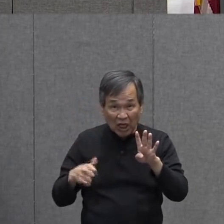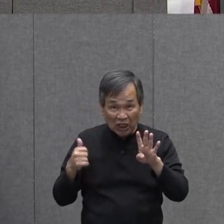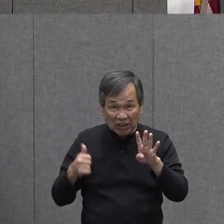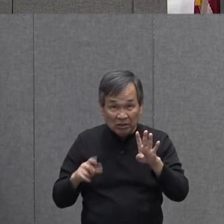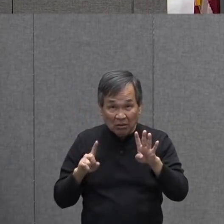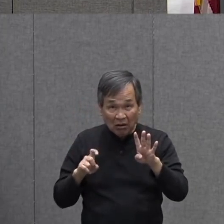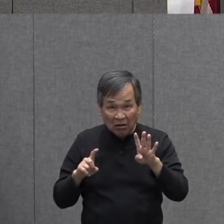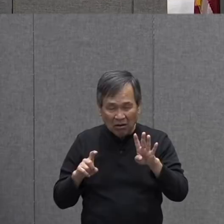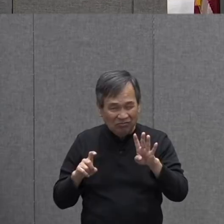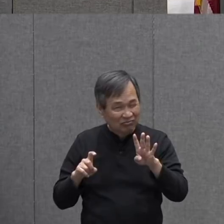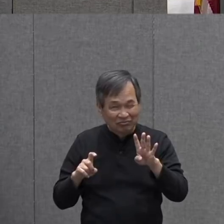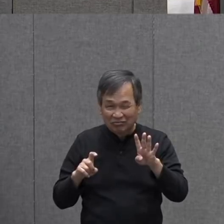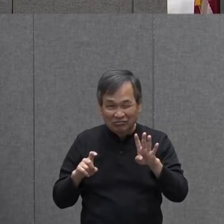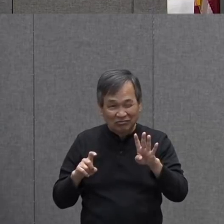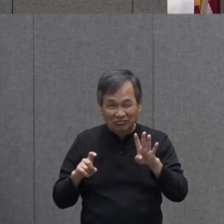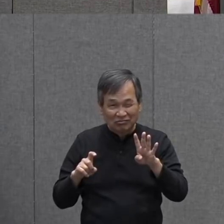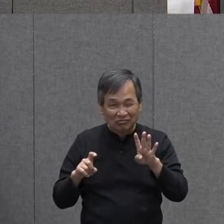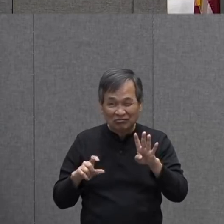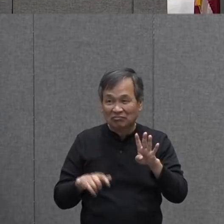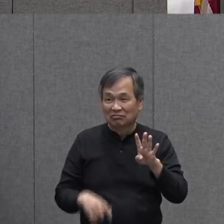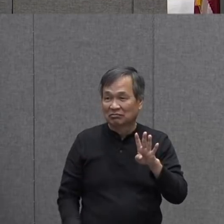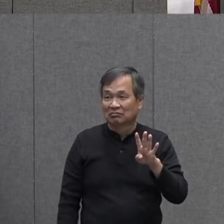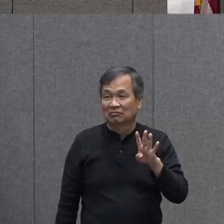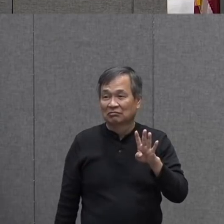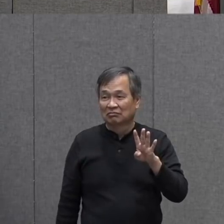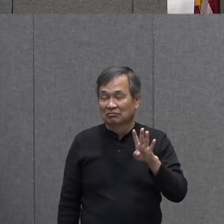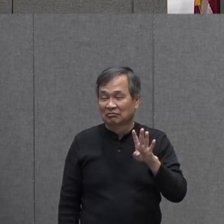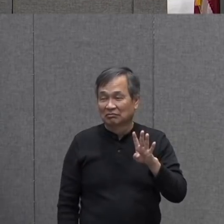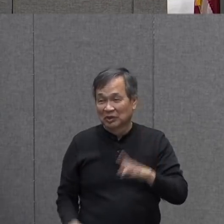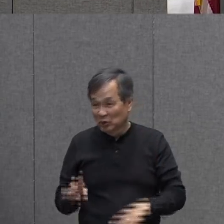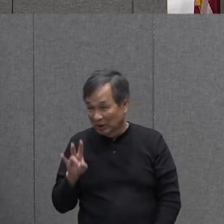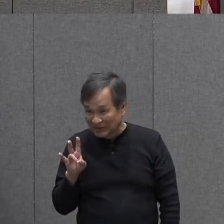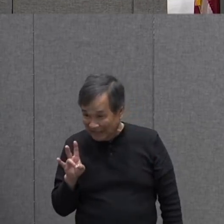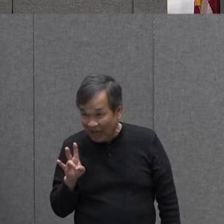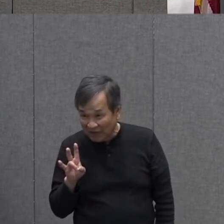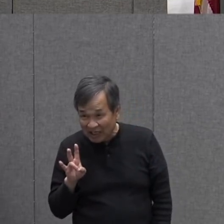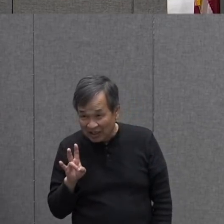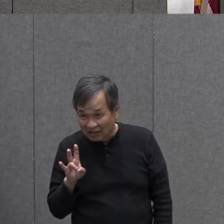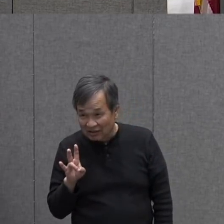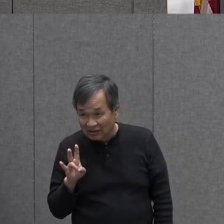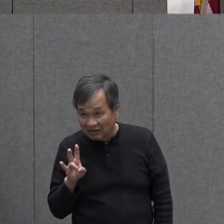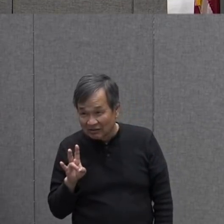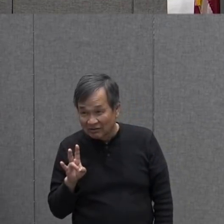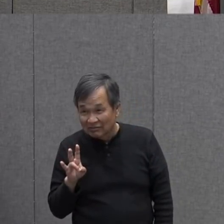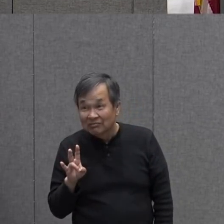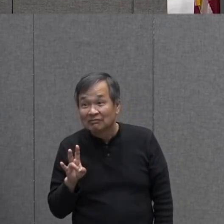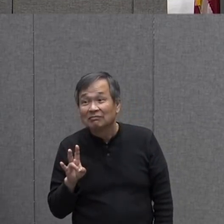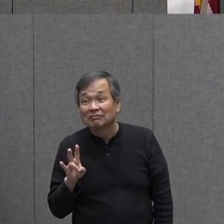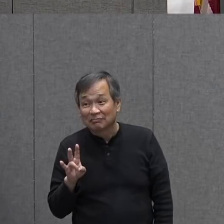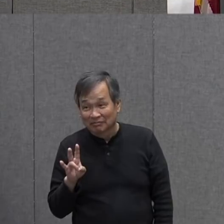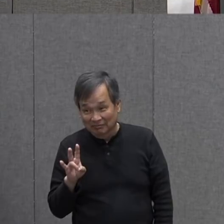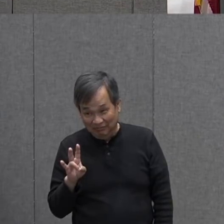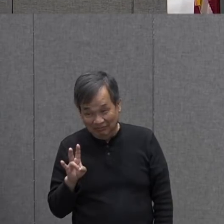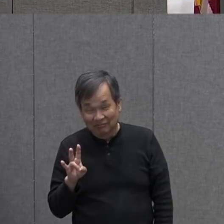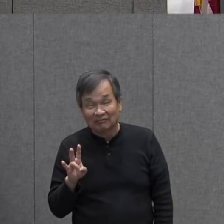Nope, what about the seven, is it the largest? Some of you are saying yes.